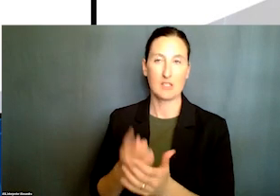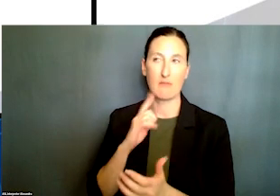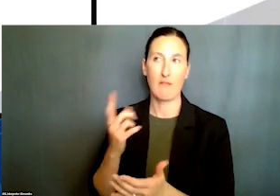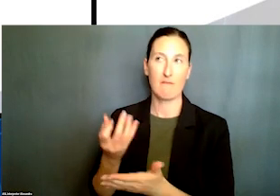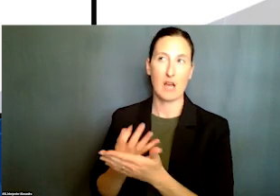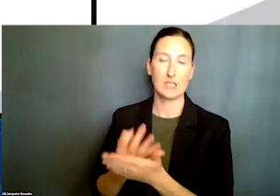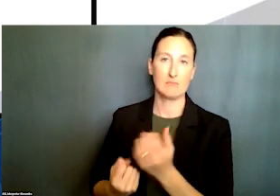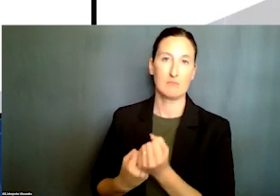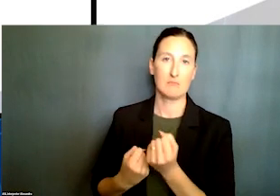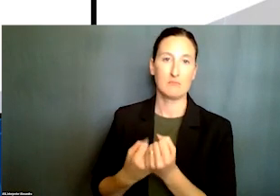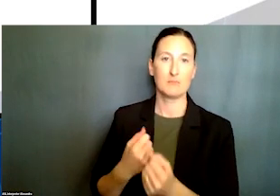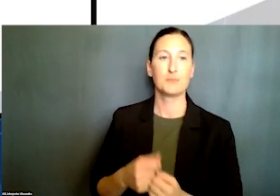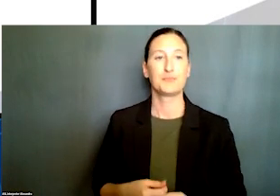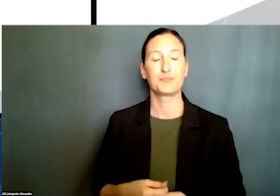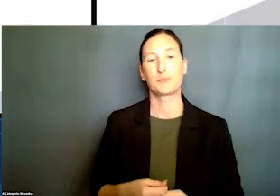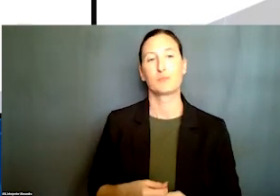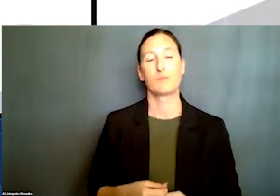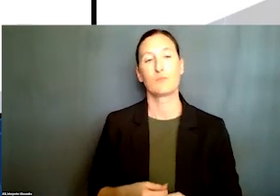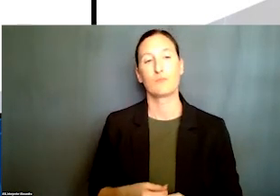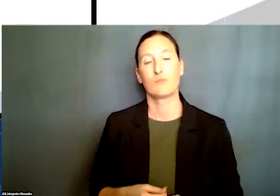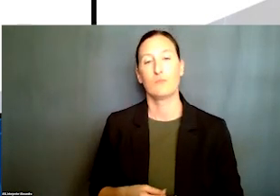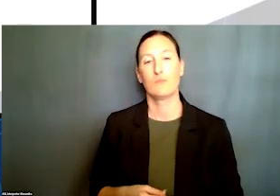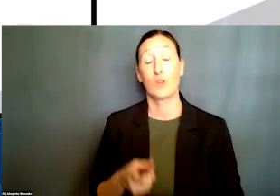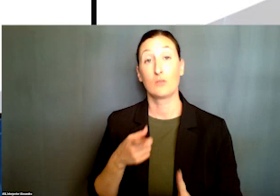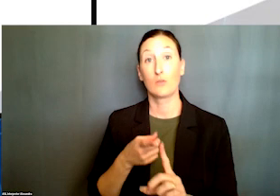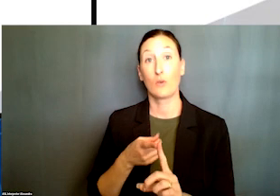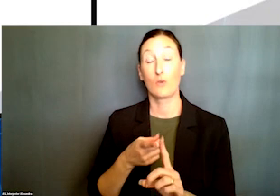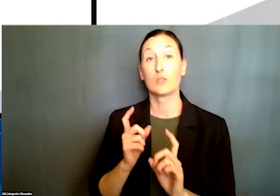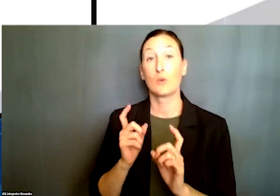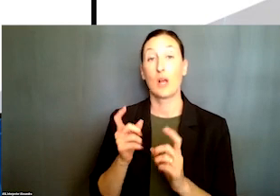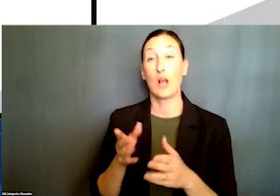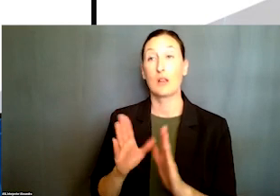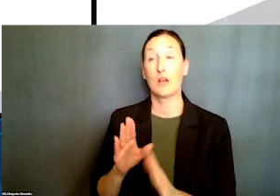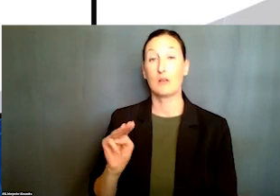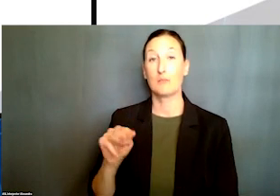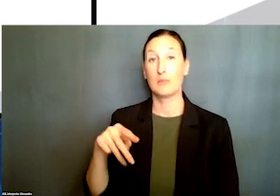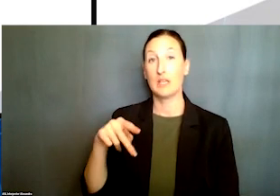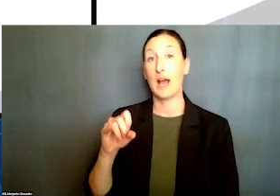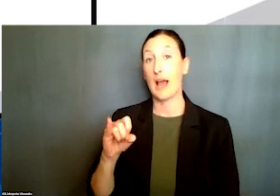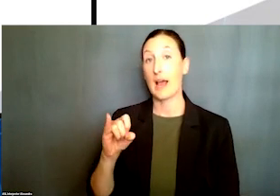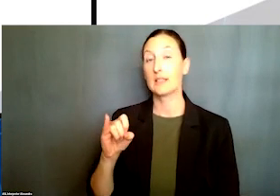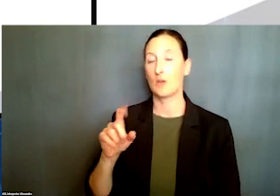The goal of the LEAPS is it to enable PIs to submit subsequent proposals